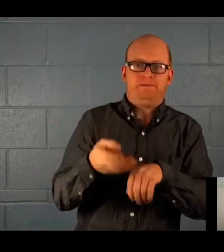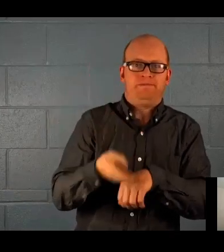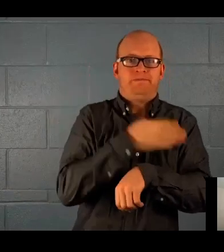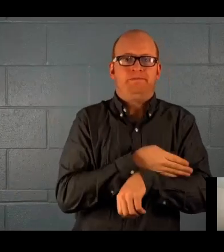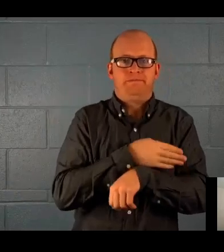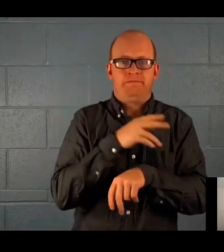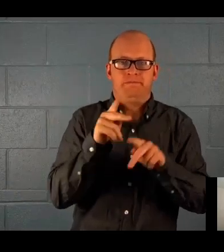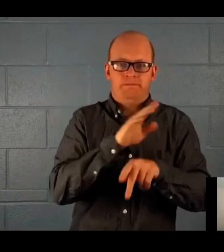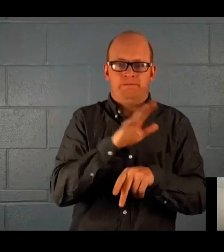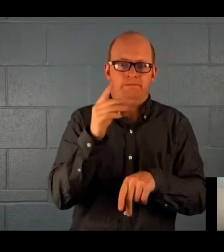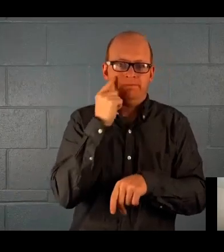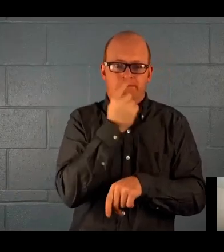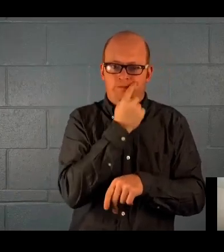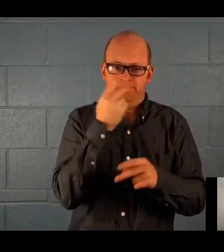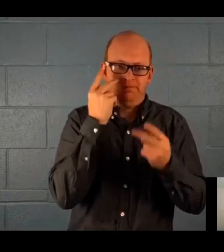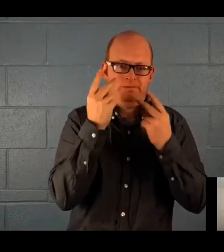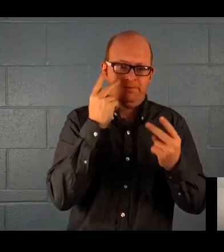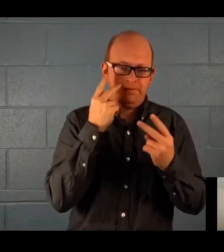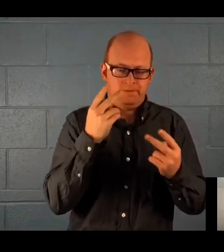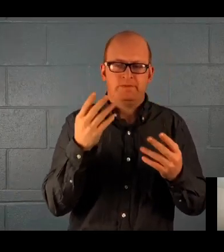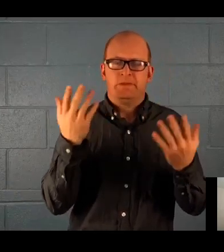So again these are called heterogeneous or fragmented